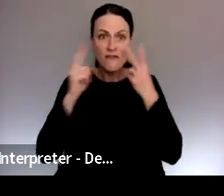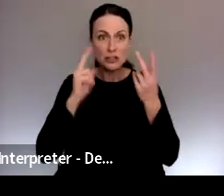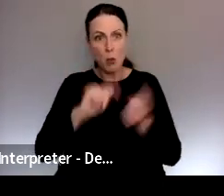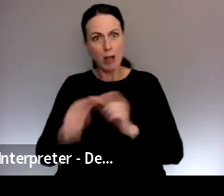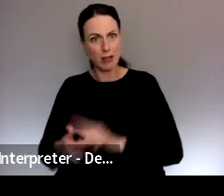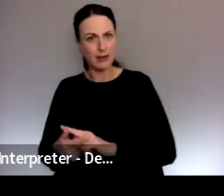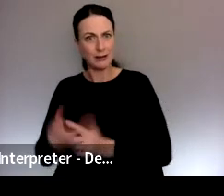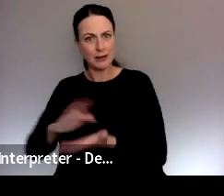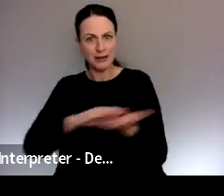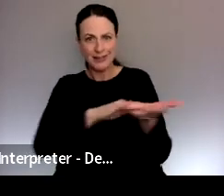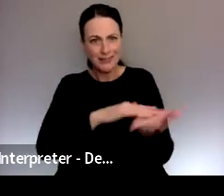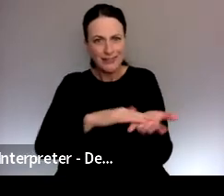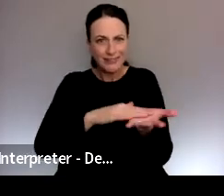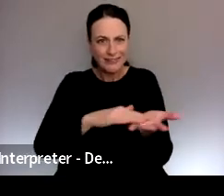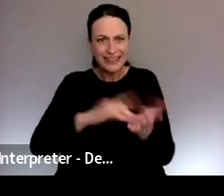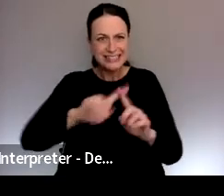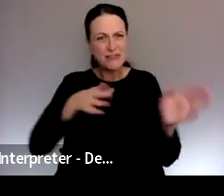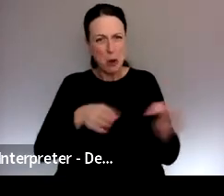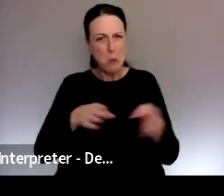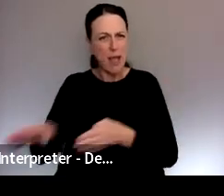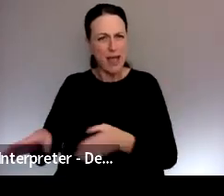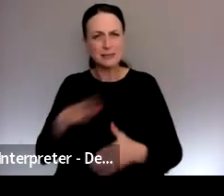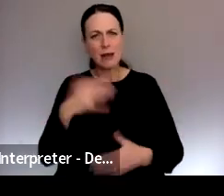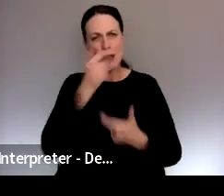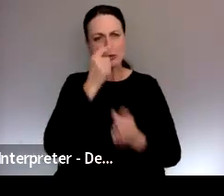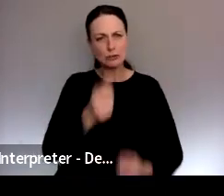can be translated in different ways. Another interesting way